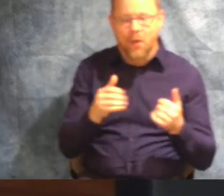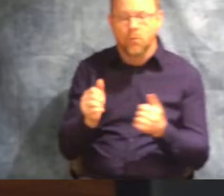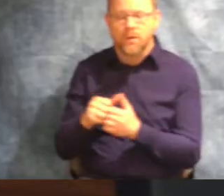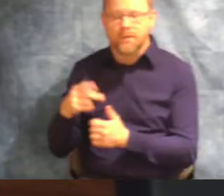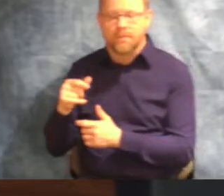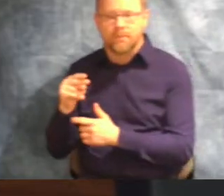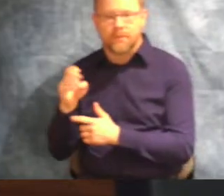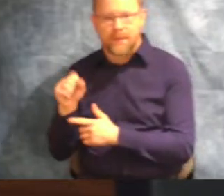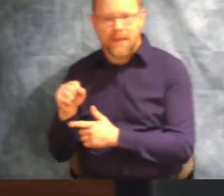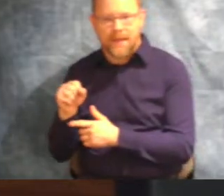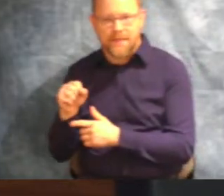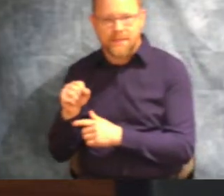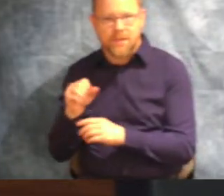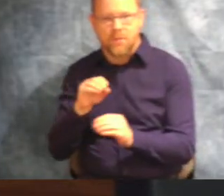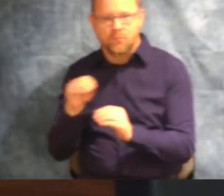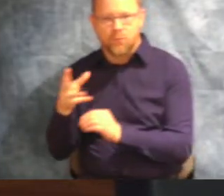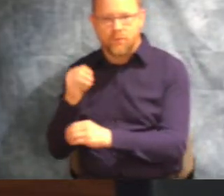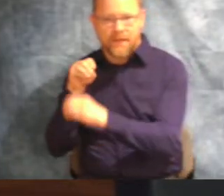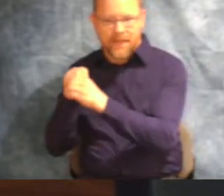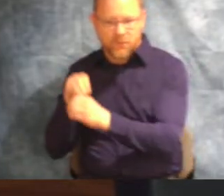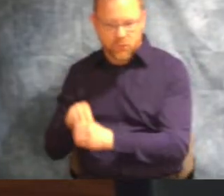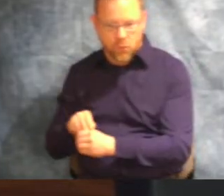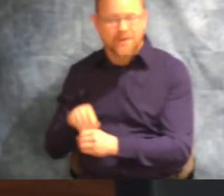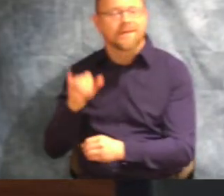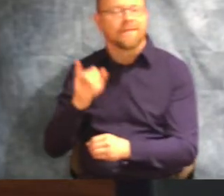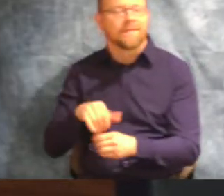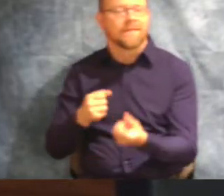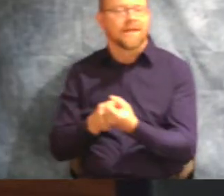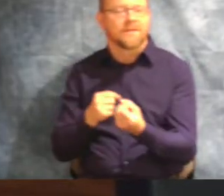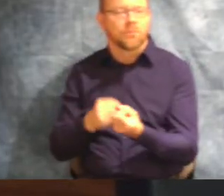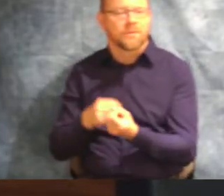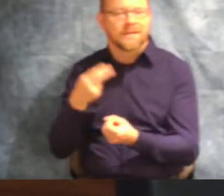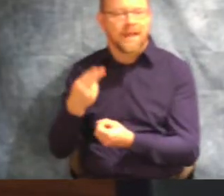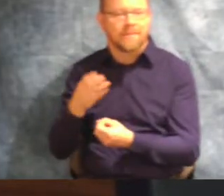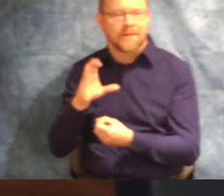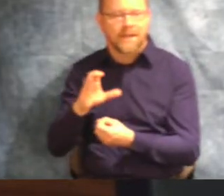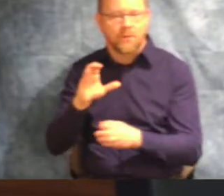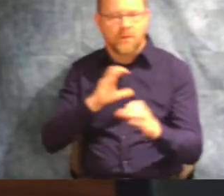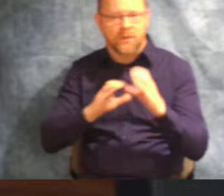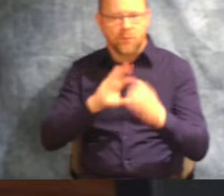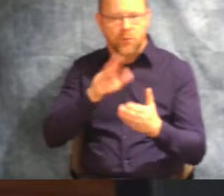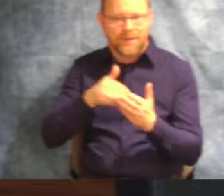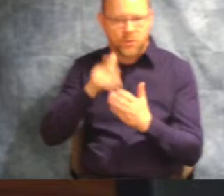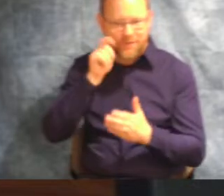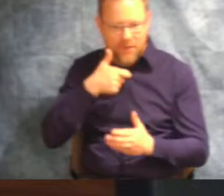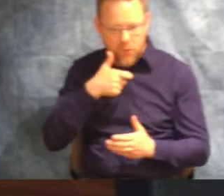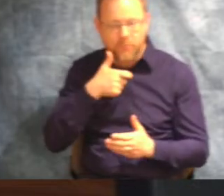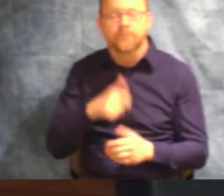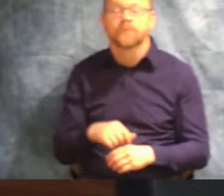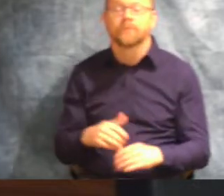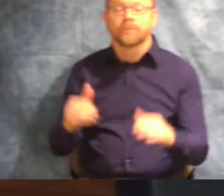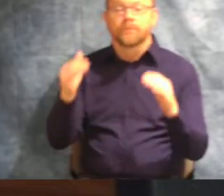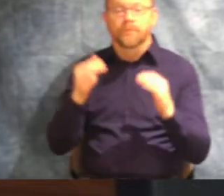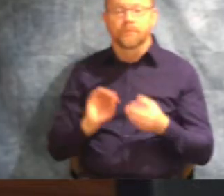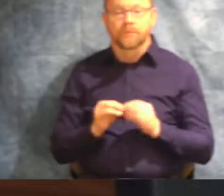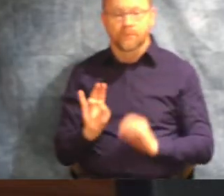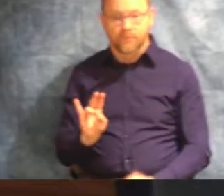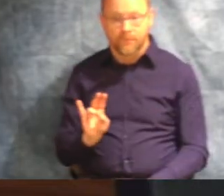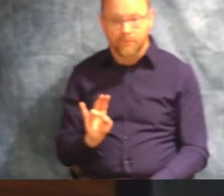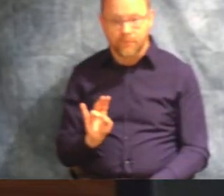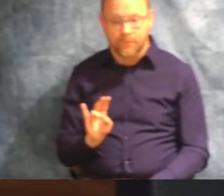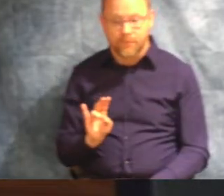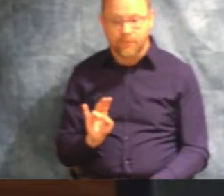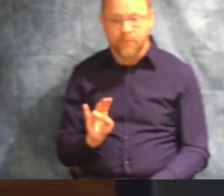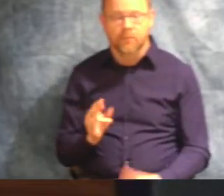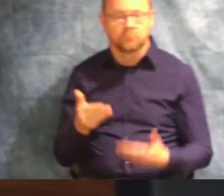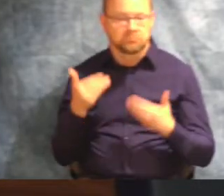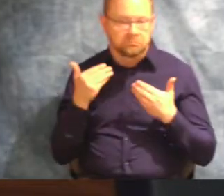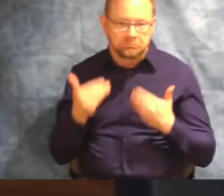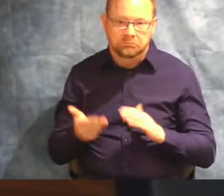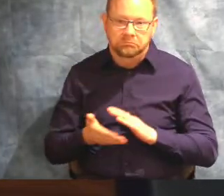for the Hamilton County Communications Center, $3,298. Item number seven is the execution of a